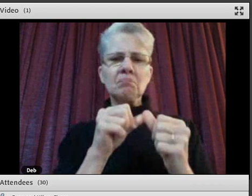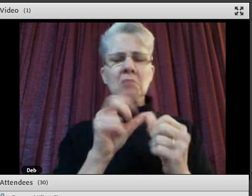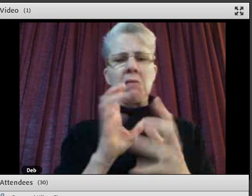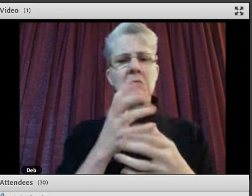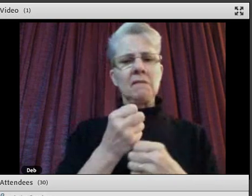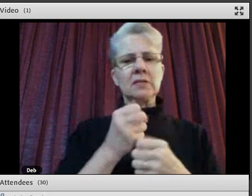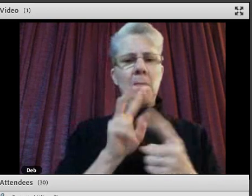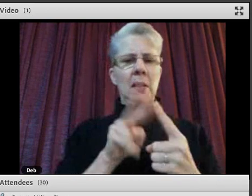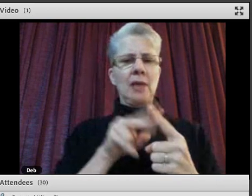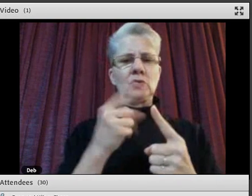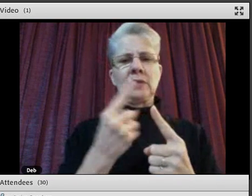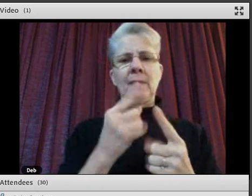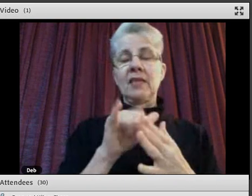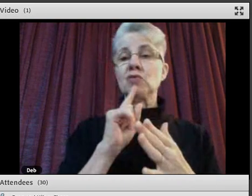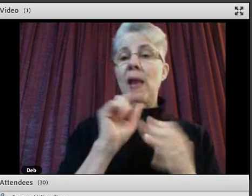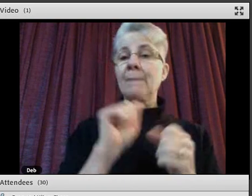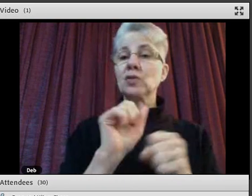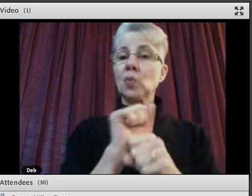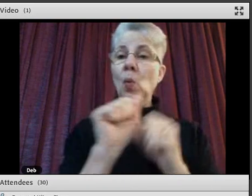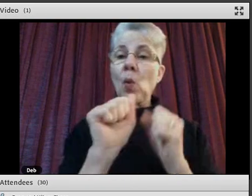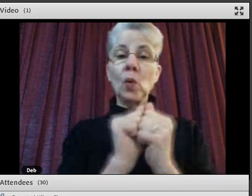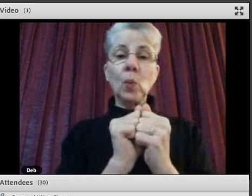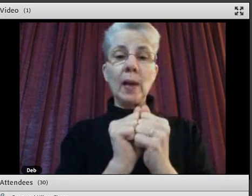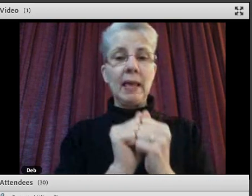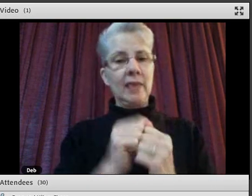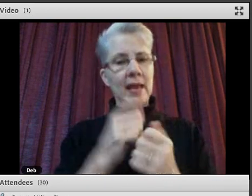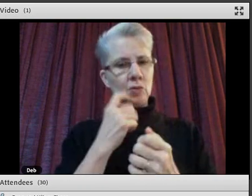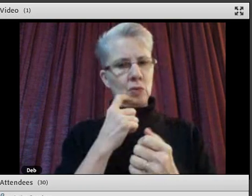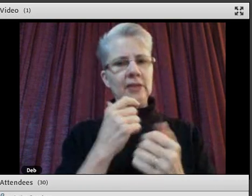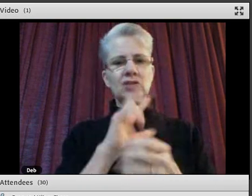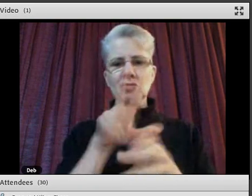that you're working at, and confidently just diving in and making it happen.